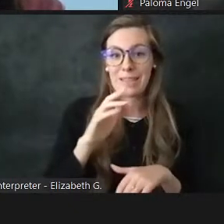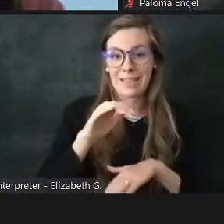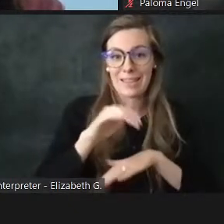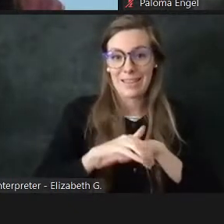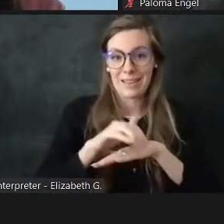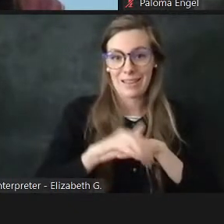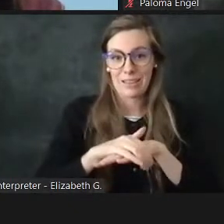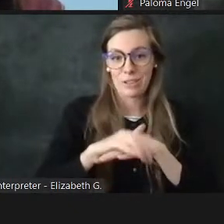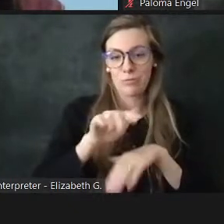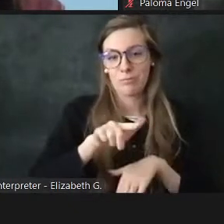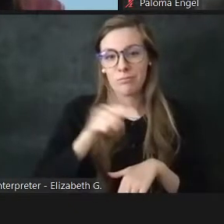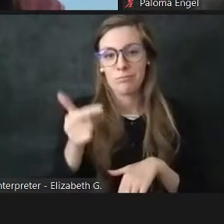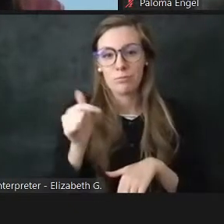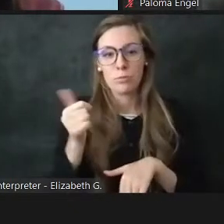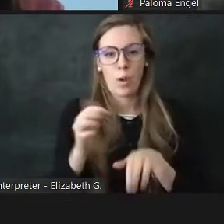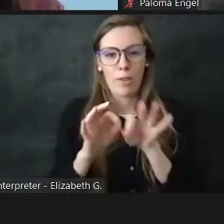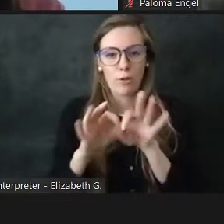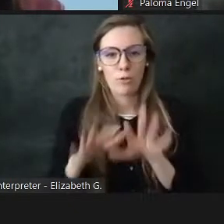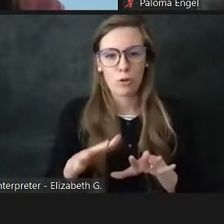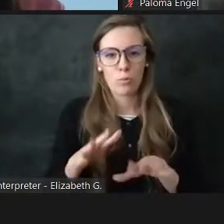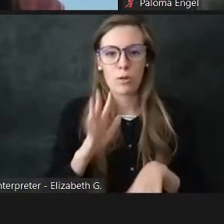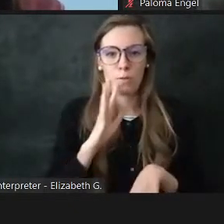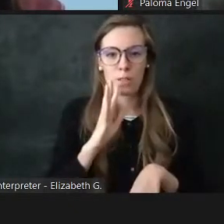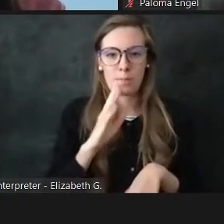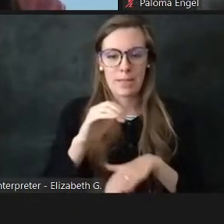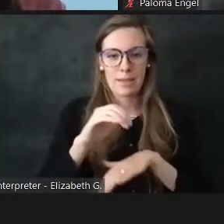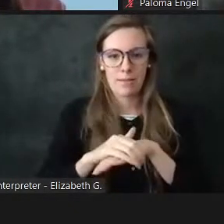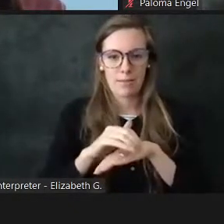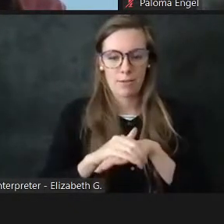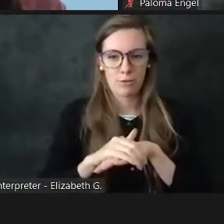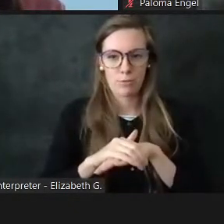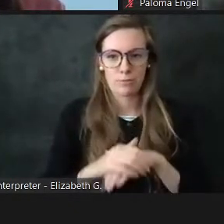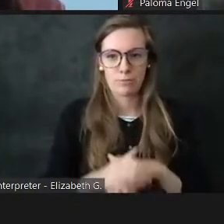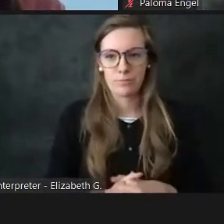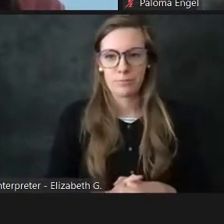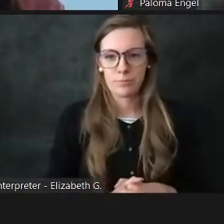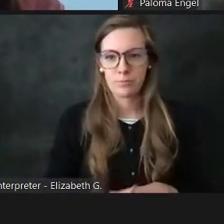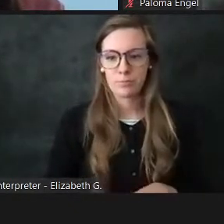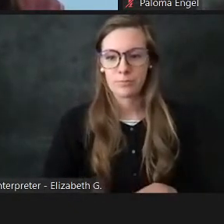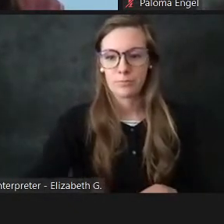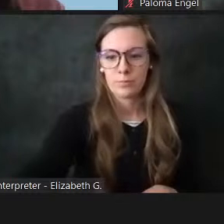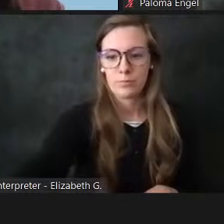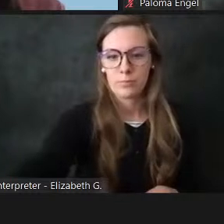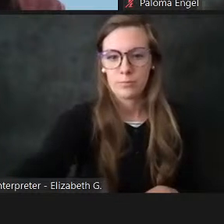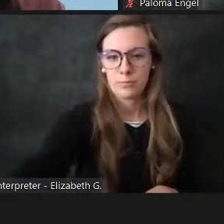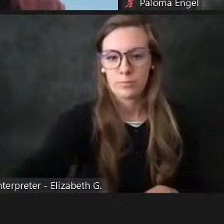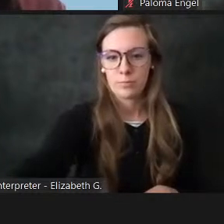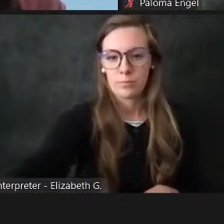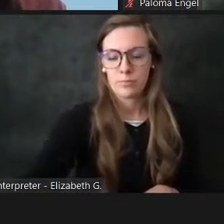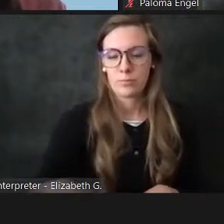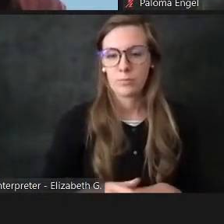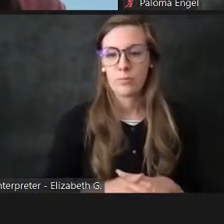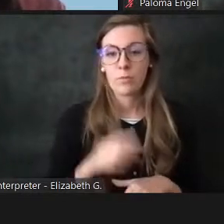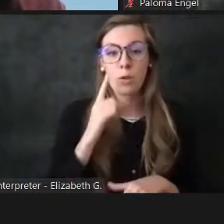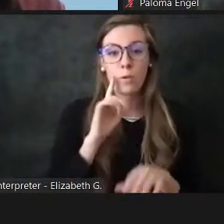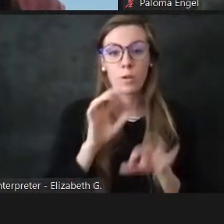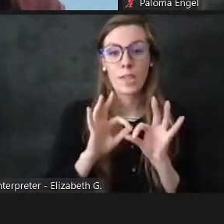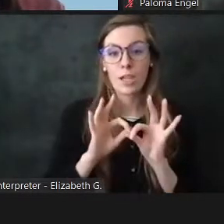Which is being conducted in Spanish language. To listen to the interpretation of this presentation in English. Please visit the